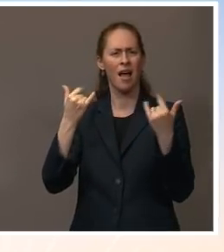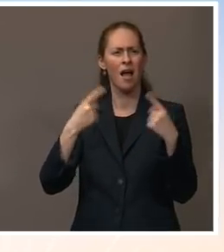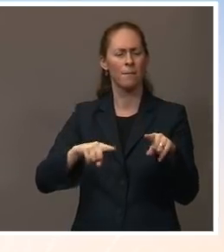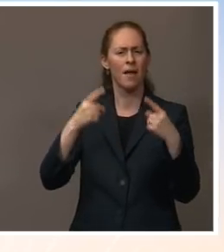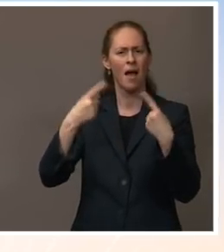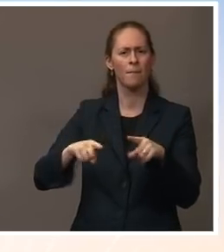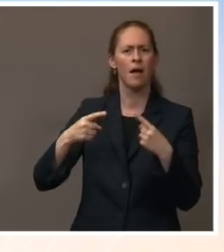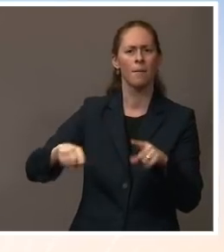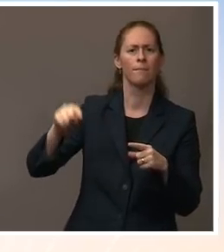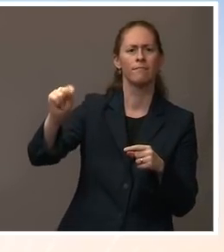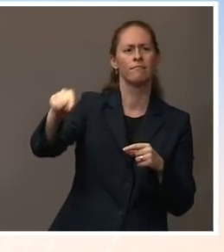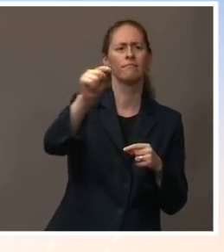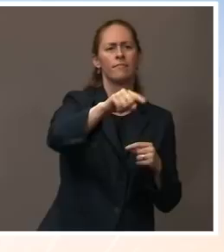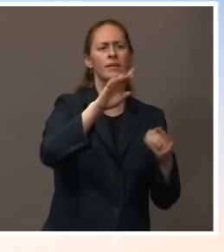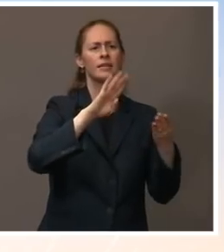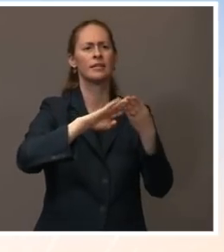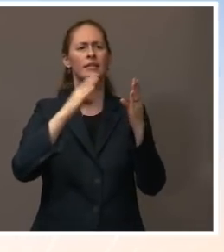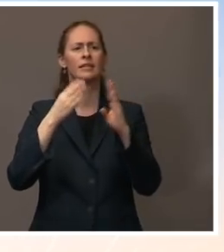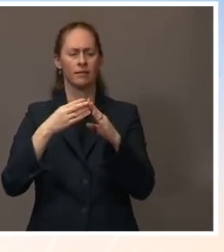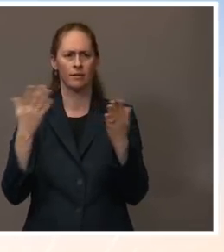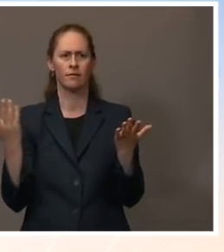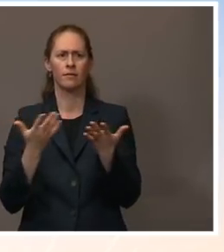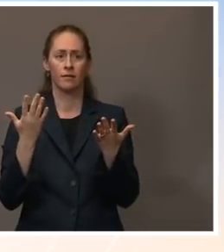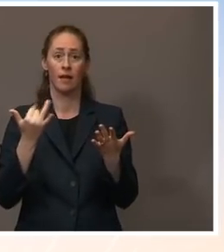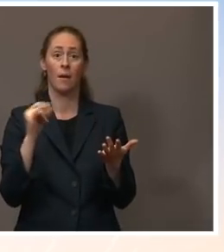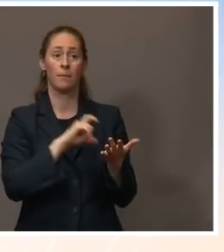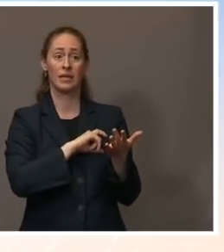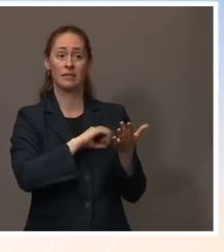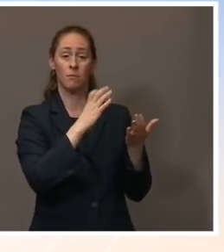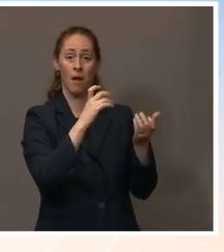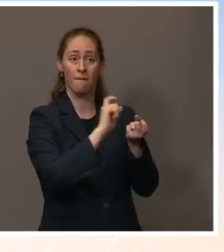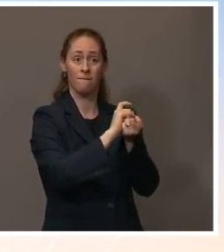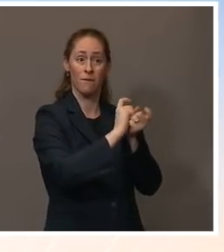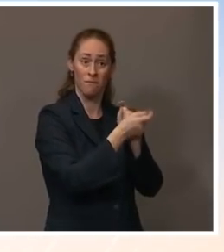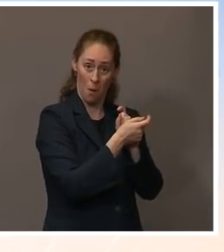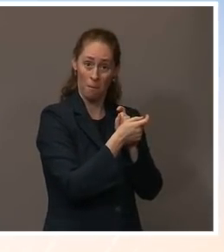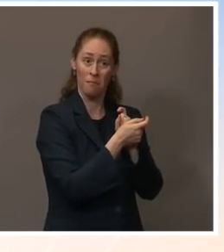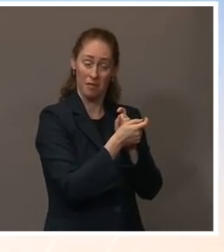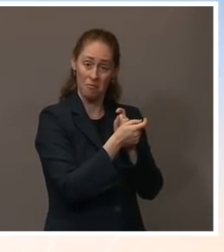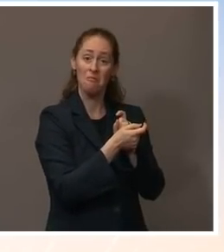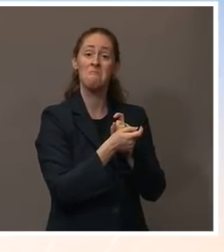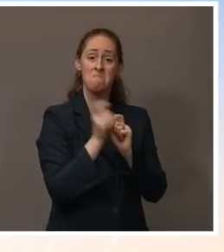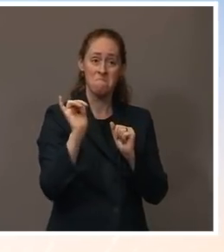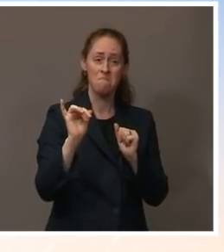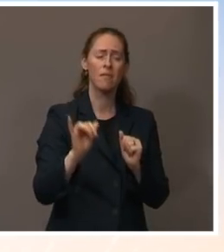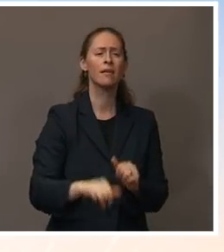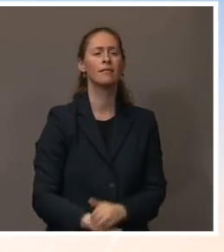especially since legislation is still being discussed, you know, in Congress. So is that a concern for the White House at all?